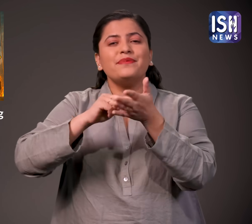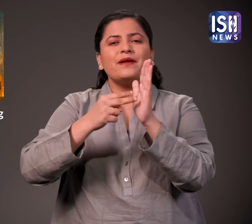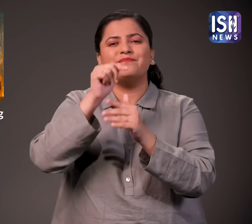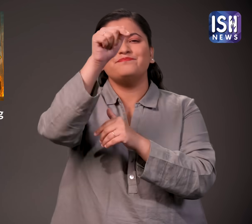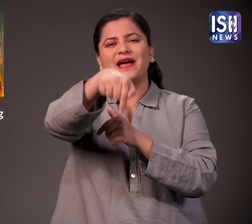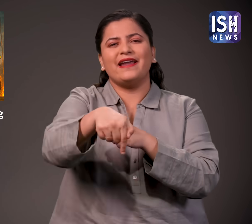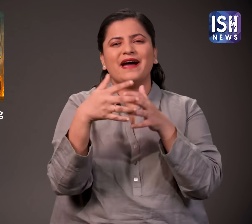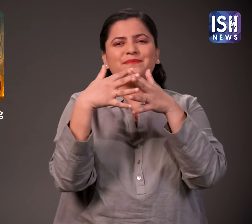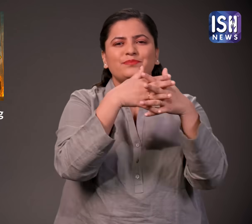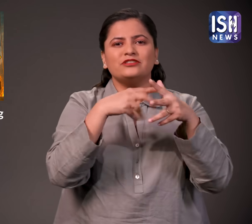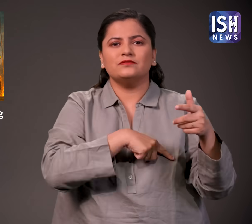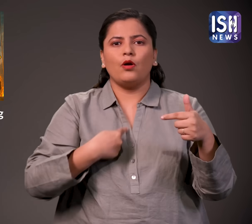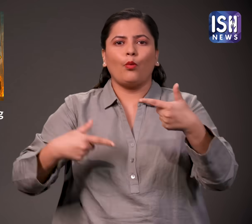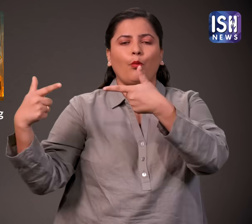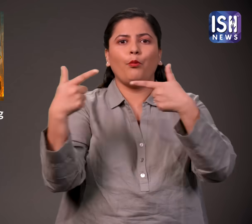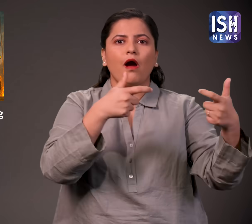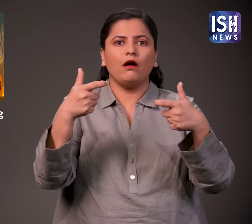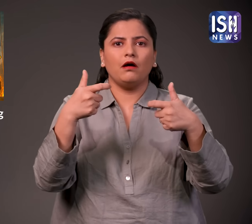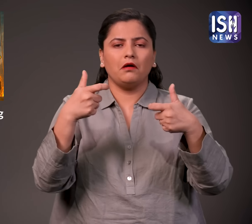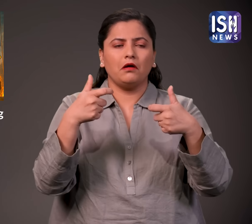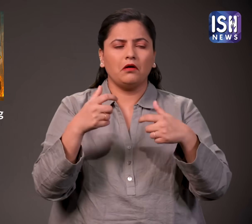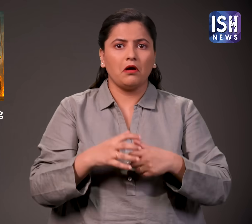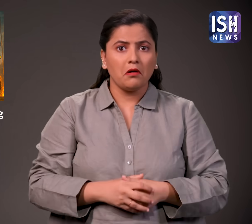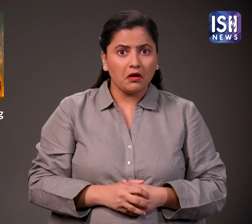This shows a proxy war between the US and China. Shocking!